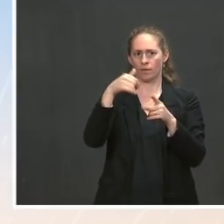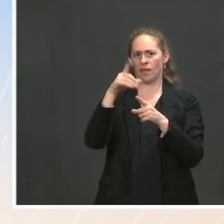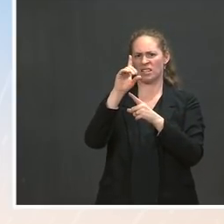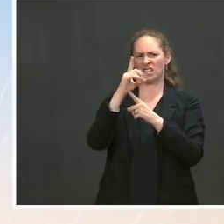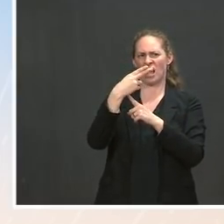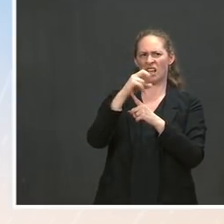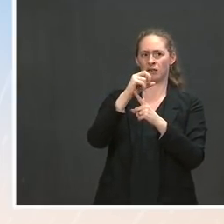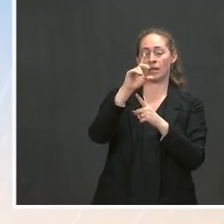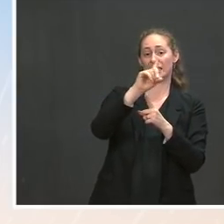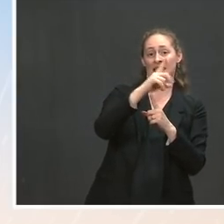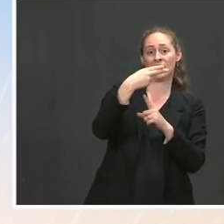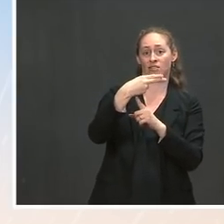Oh, go ahead in the back.